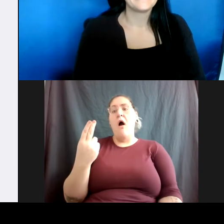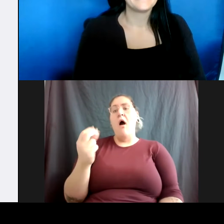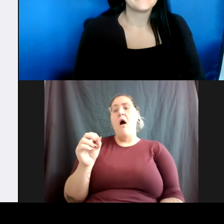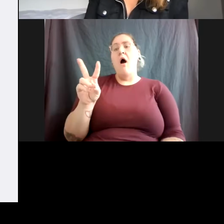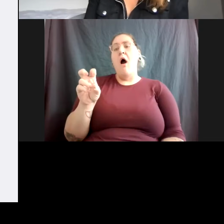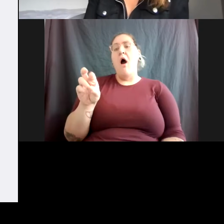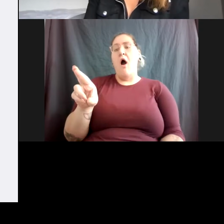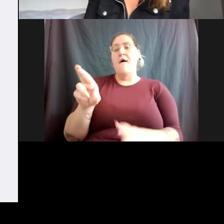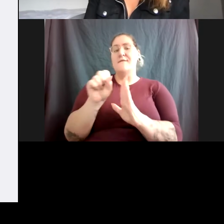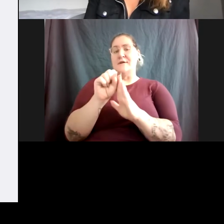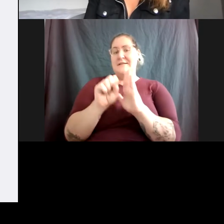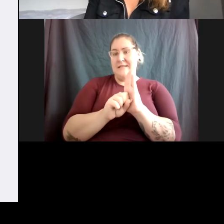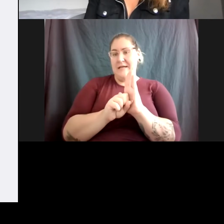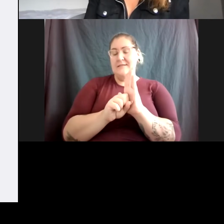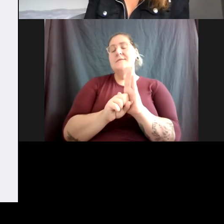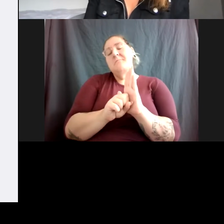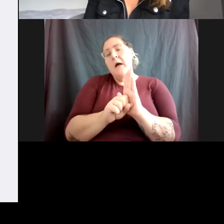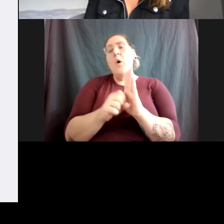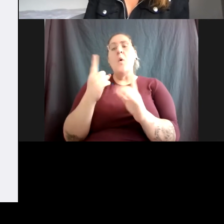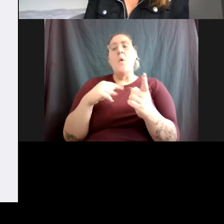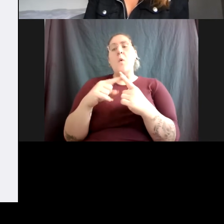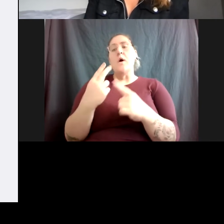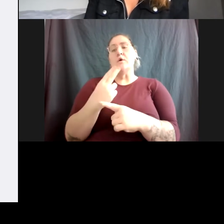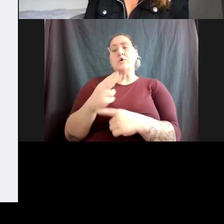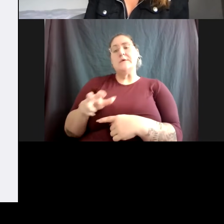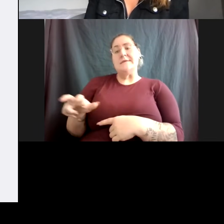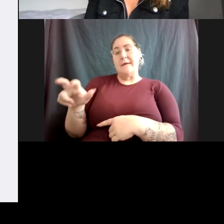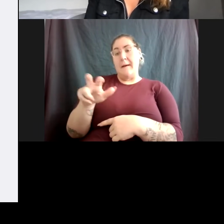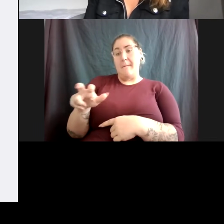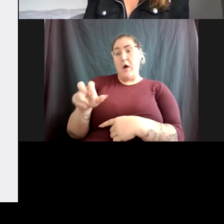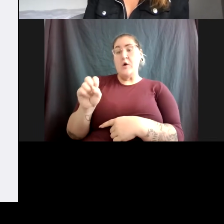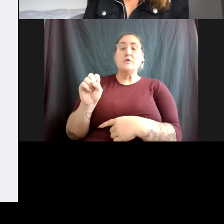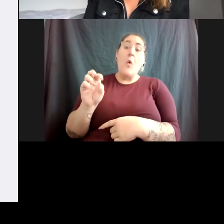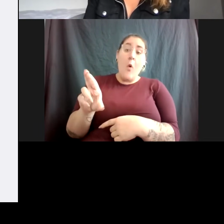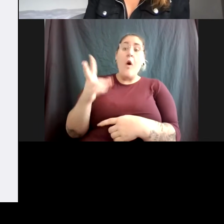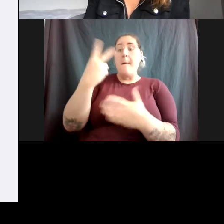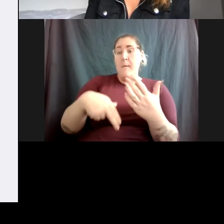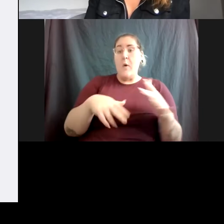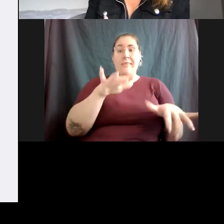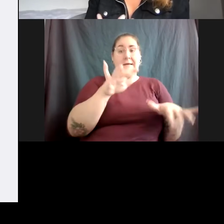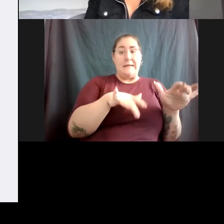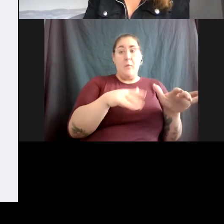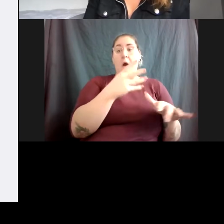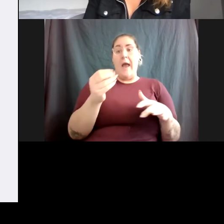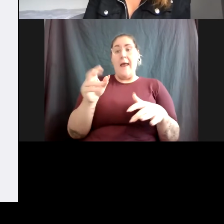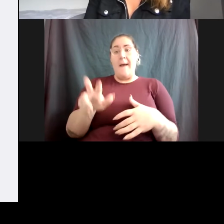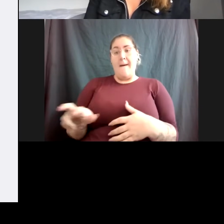as a mouse user and keyboard user, I want to be able to see my mouse and where the focus